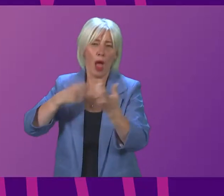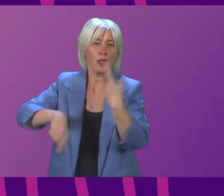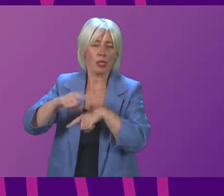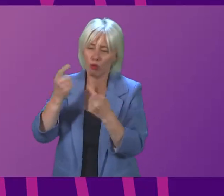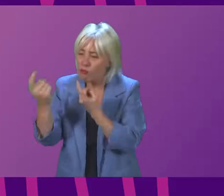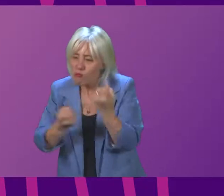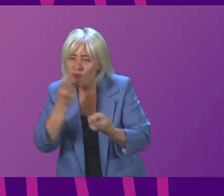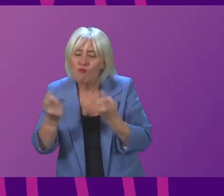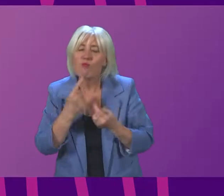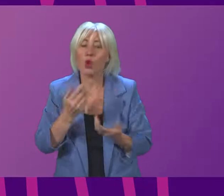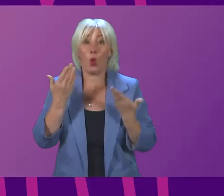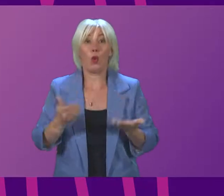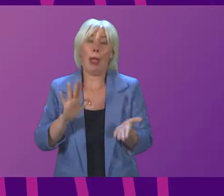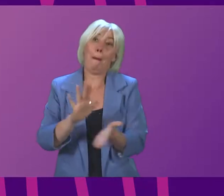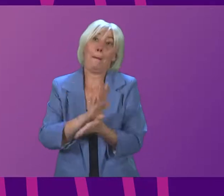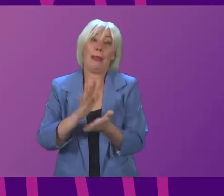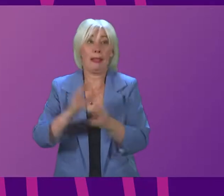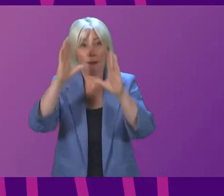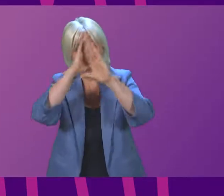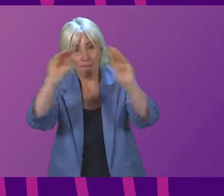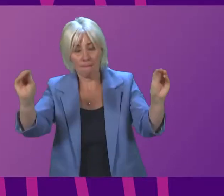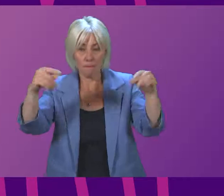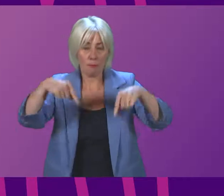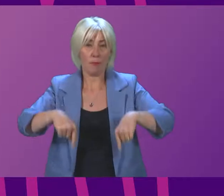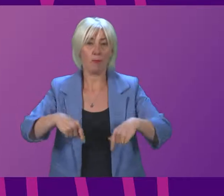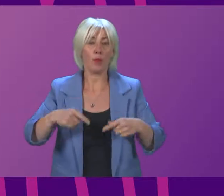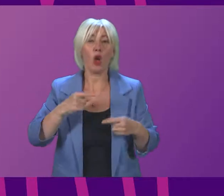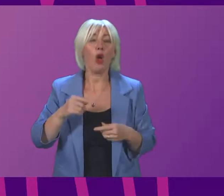Today, I am pleased to announce to Parliament that the Hon Lady Poole